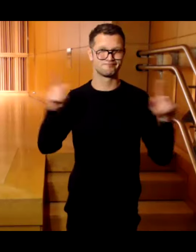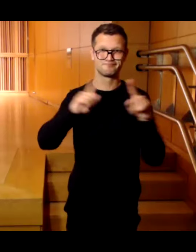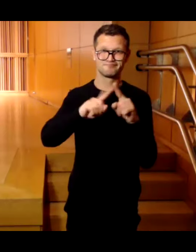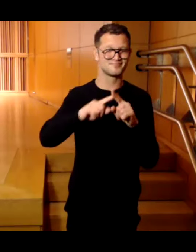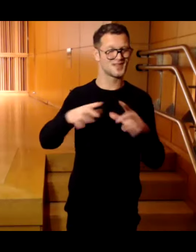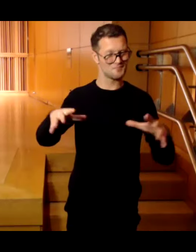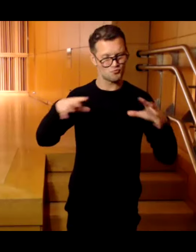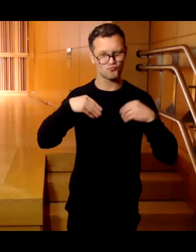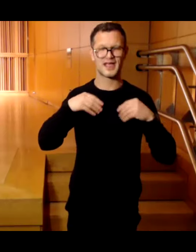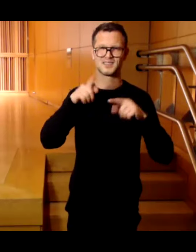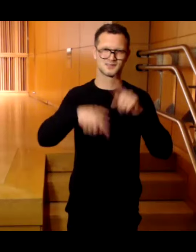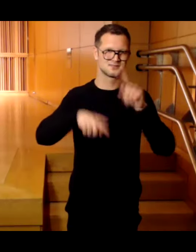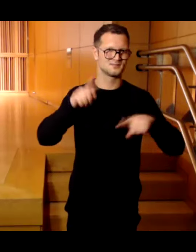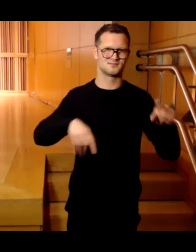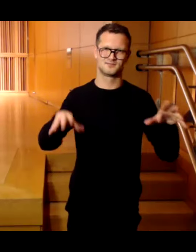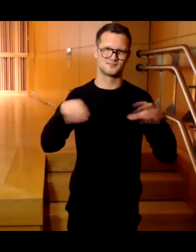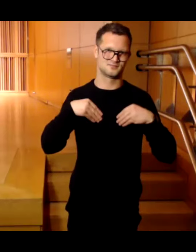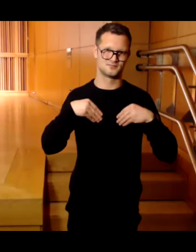I want that is, to respond to the fear.